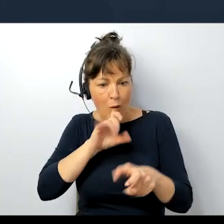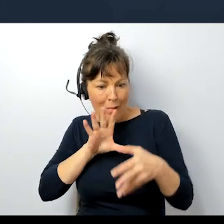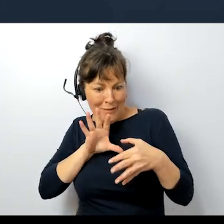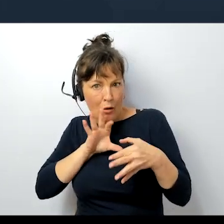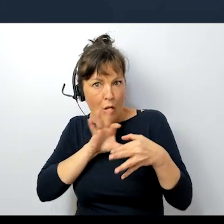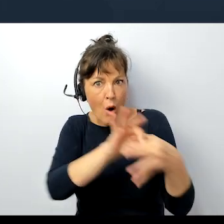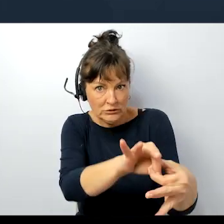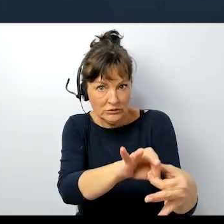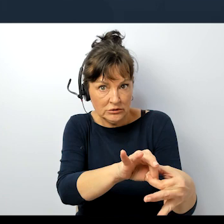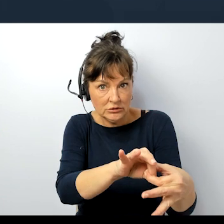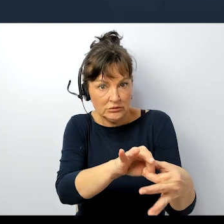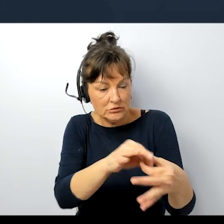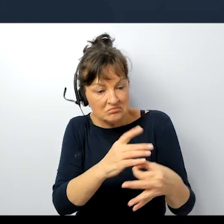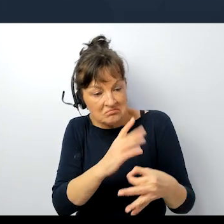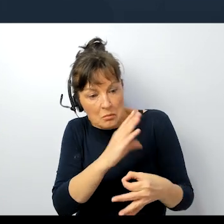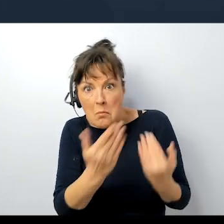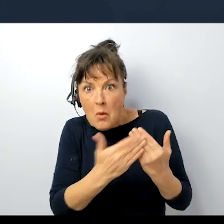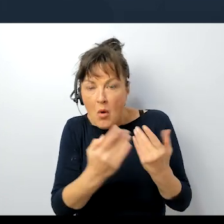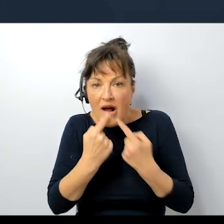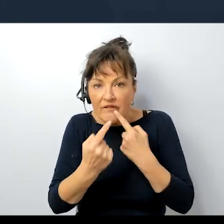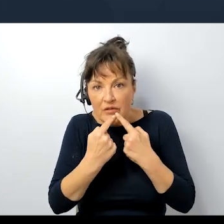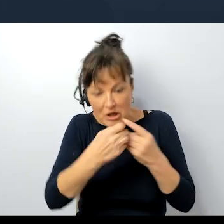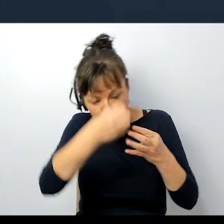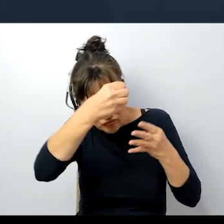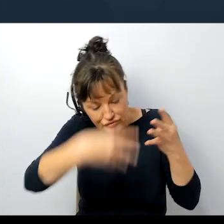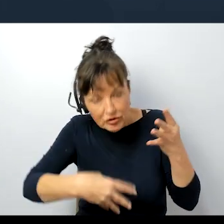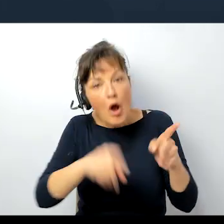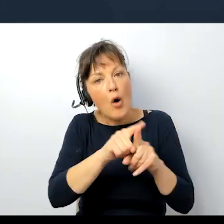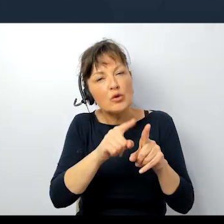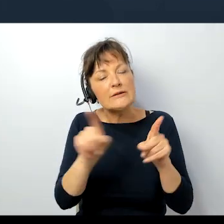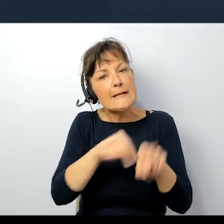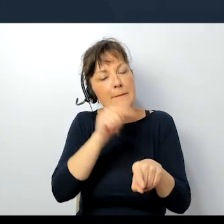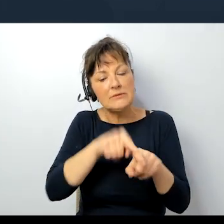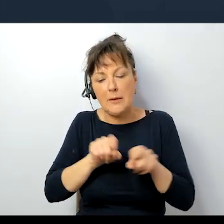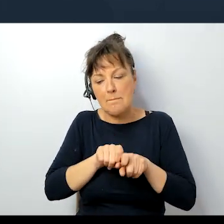next every young person will be contacted by the Learning provider with more information